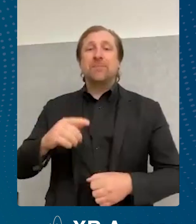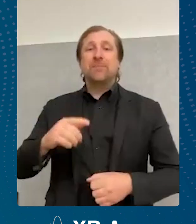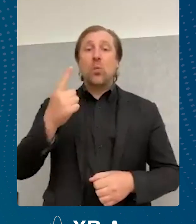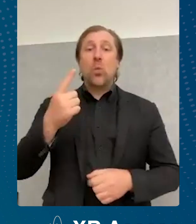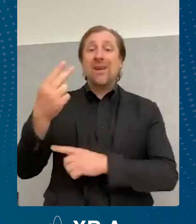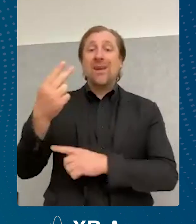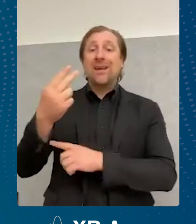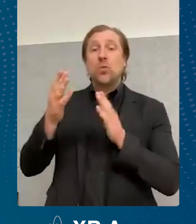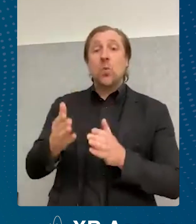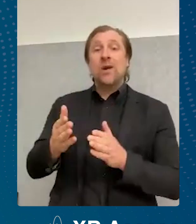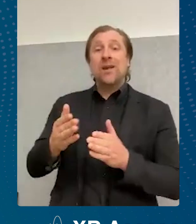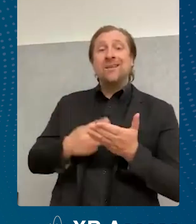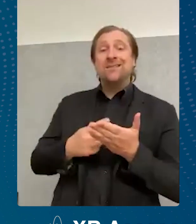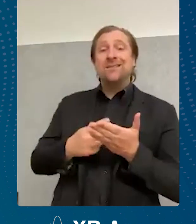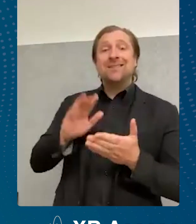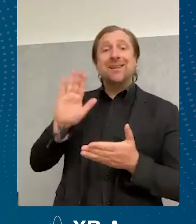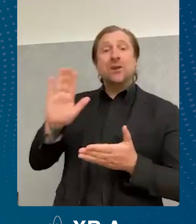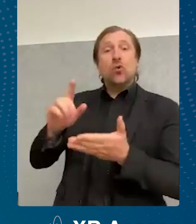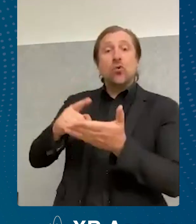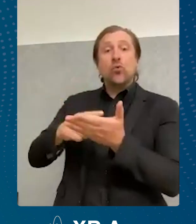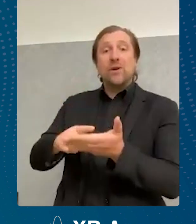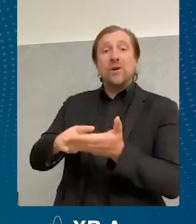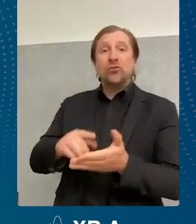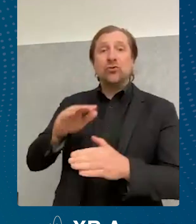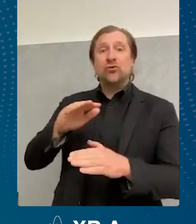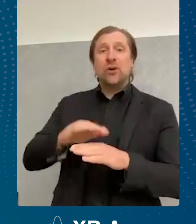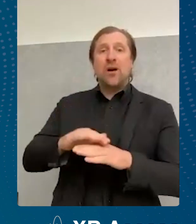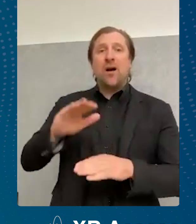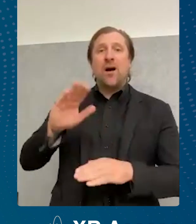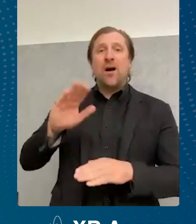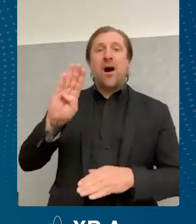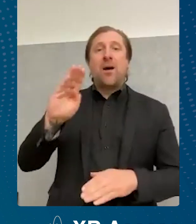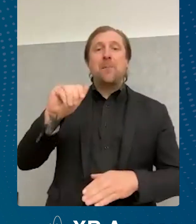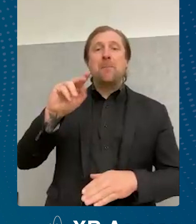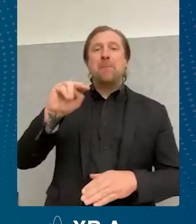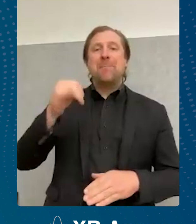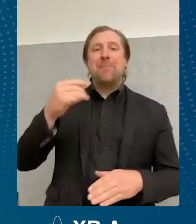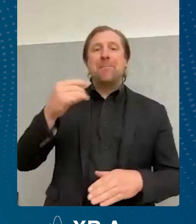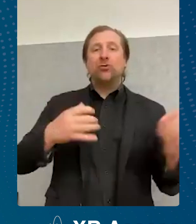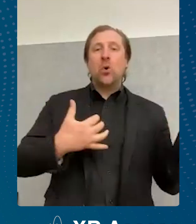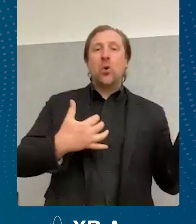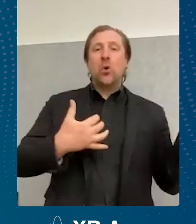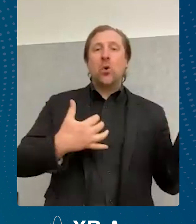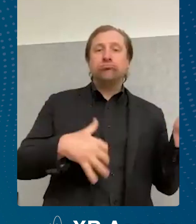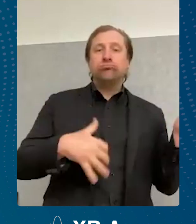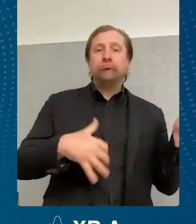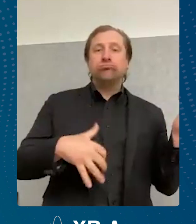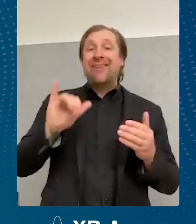done on Banjo, and how Banjo's history is tightly related to Black History and slavery history.